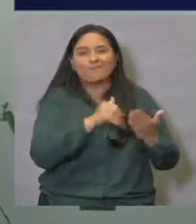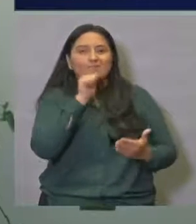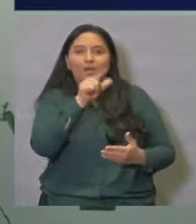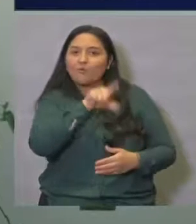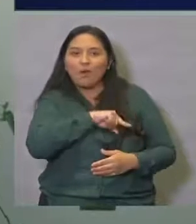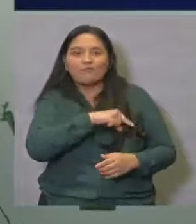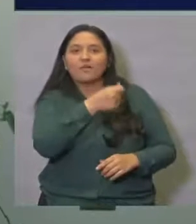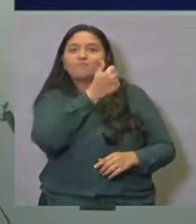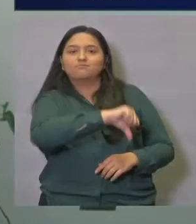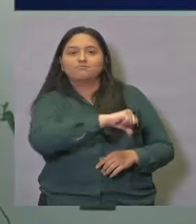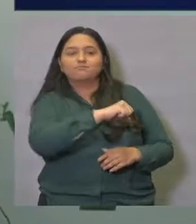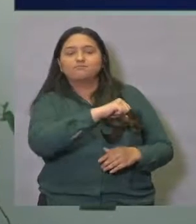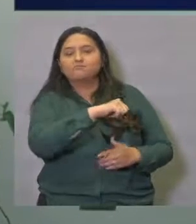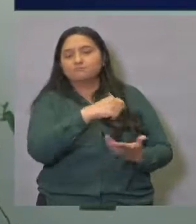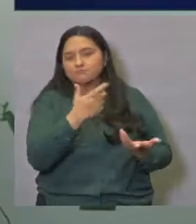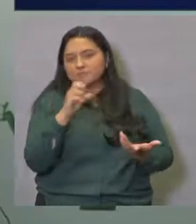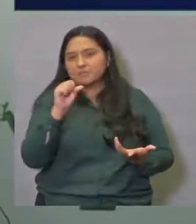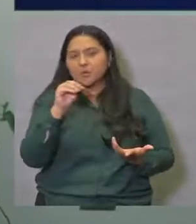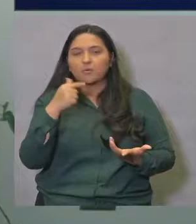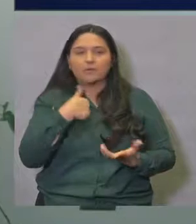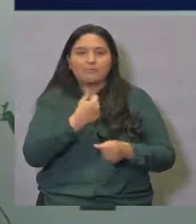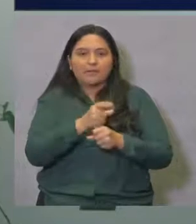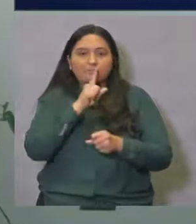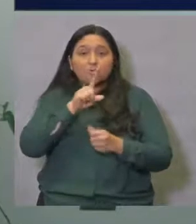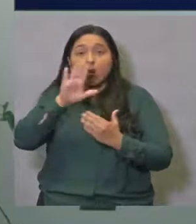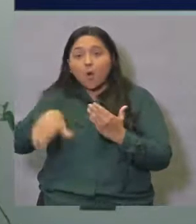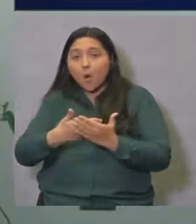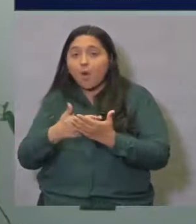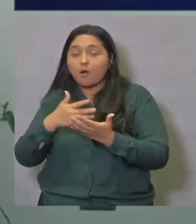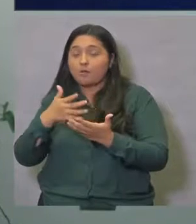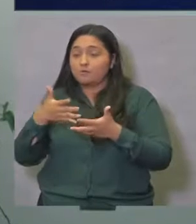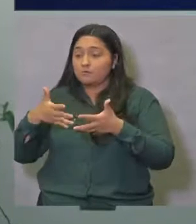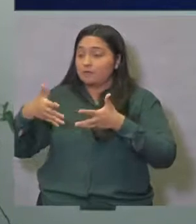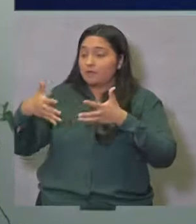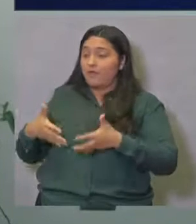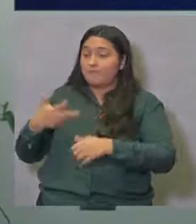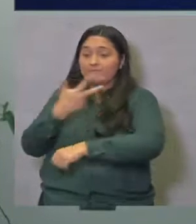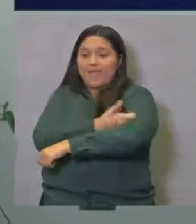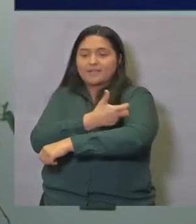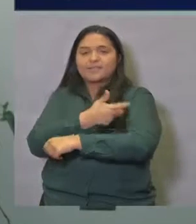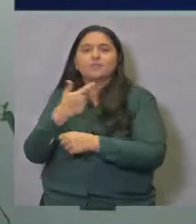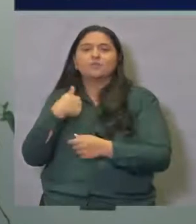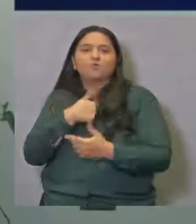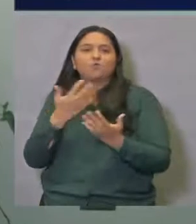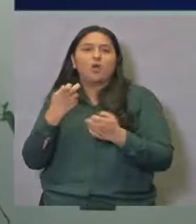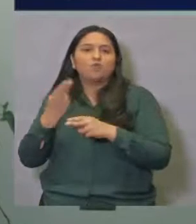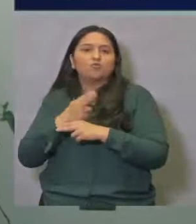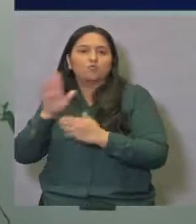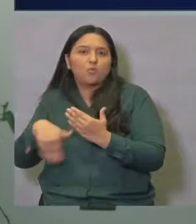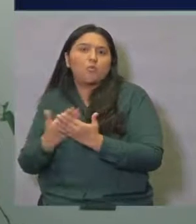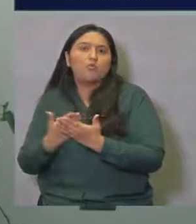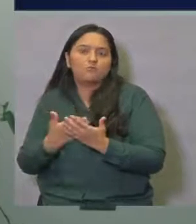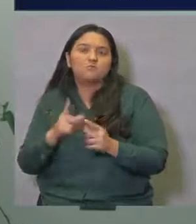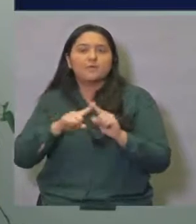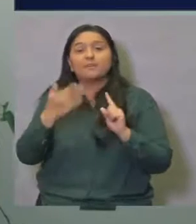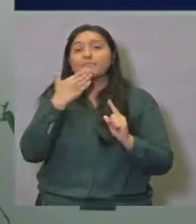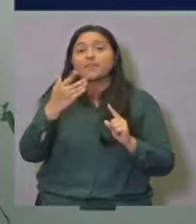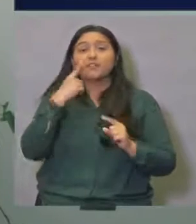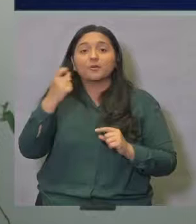NOT ABLE TO VACCINATE. SO WE ARE NOT OVERBOOKING OUR SITES SO THAT WE DON'T END UP AT